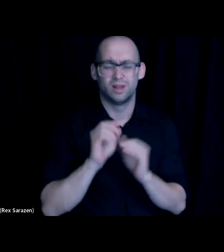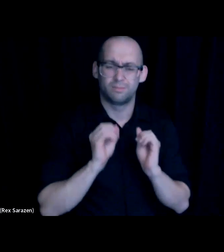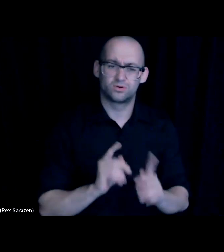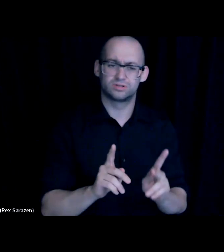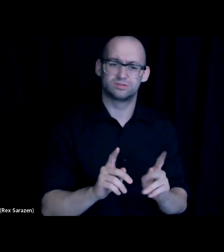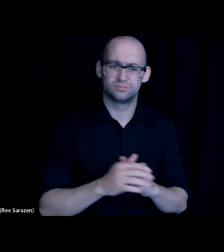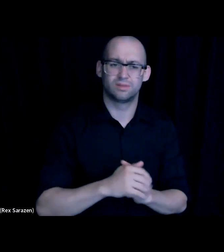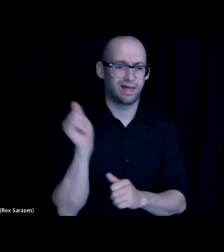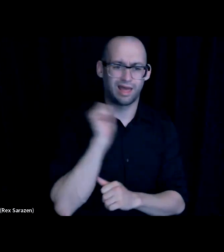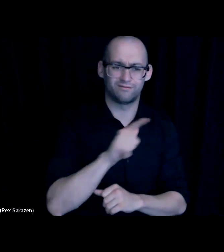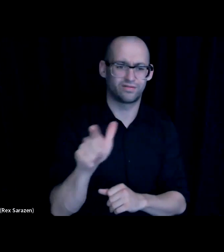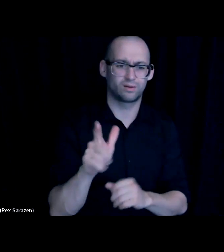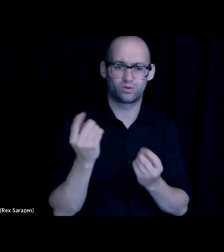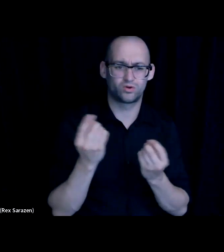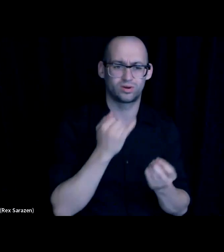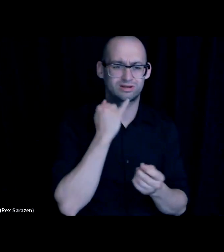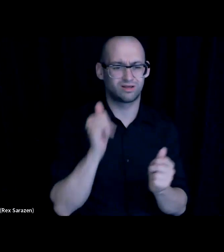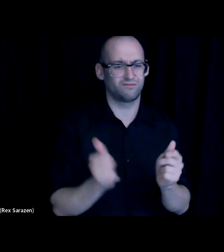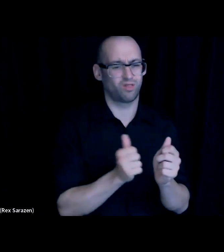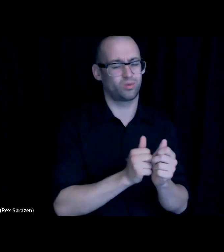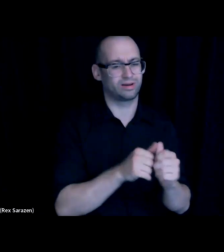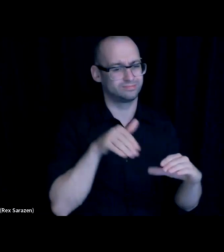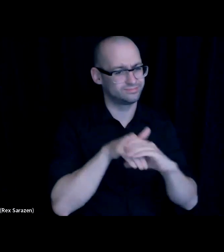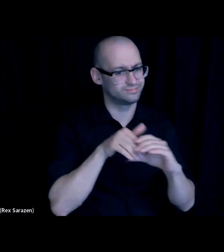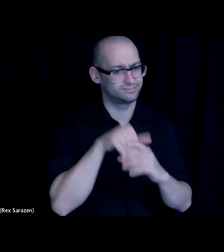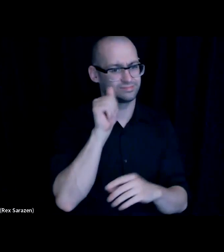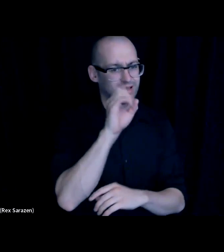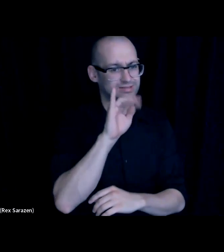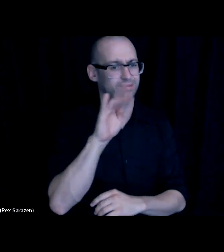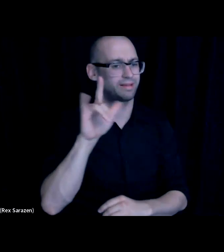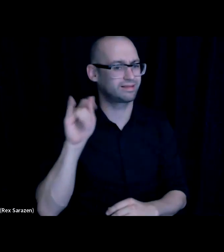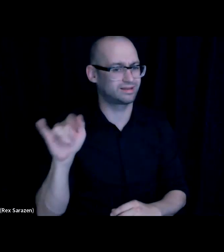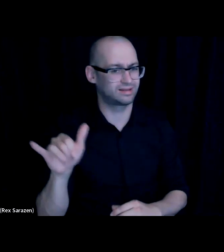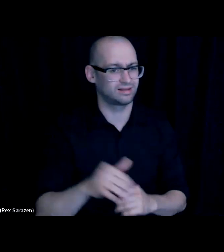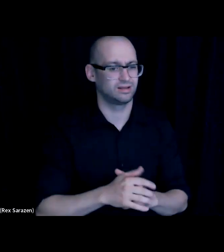Everything we do is following accessibility in Section five away, come, compliance, the